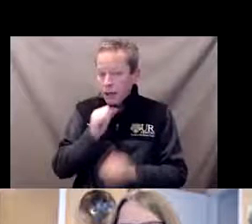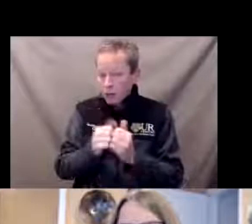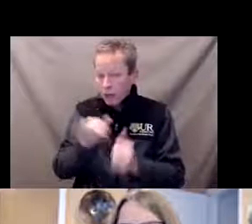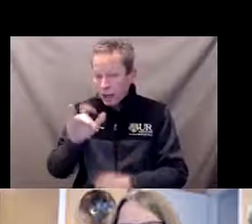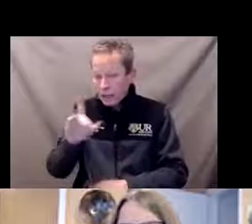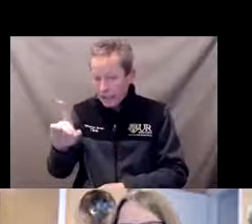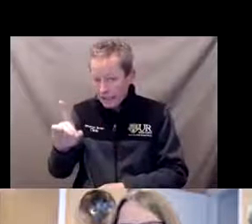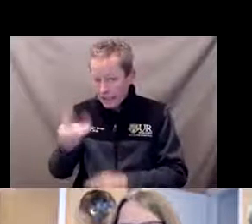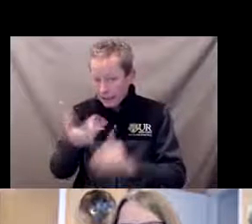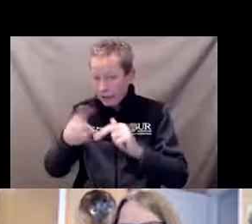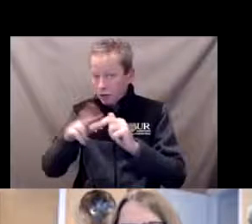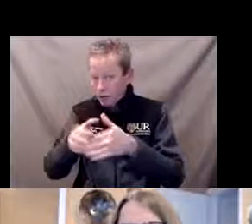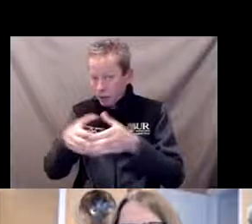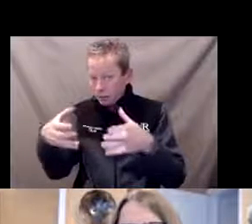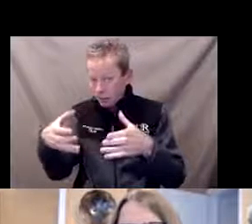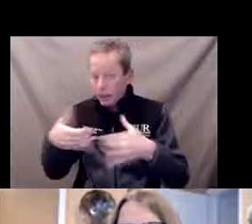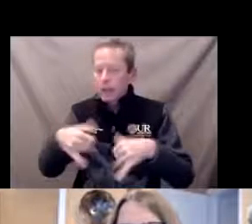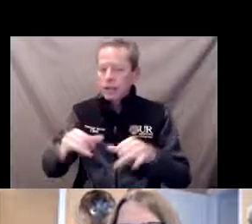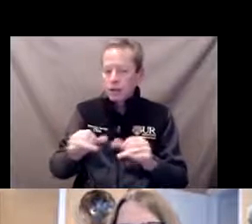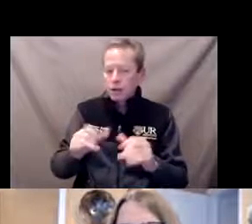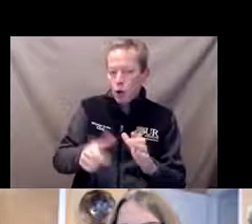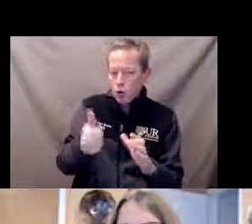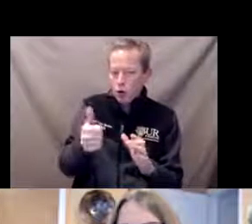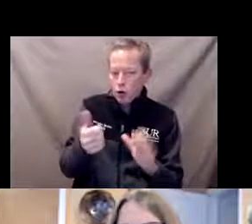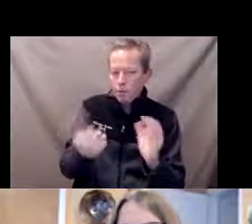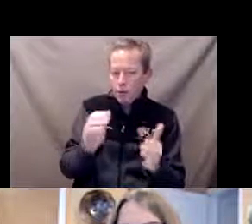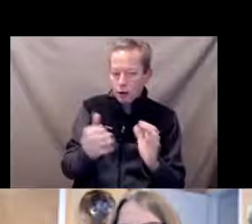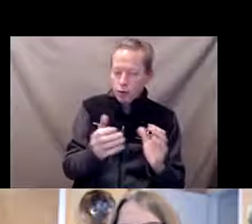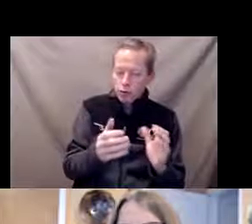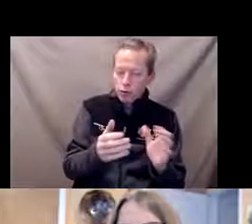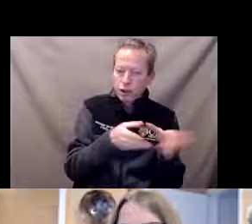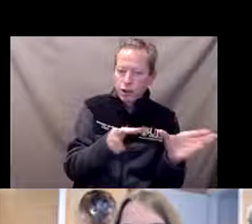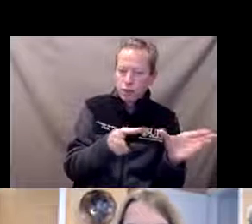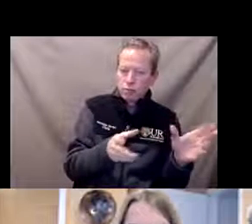is increasing, it is still lower than that of the general population particularly for those